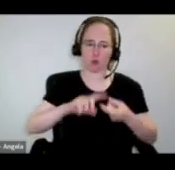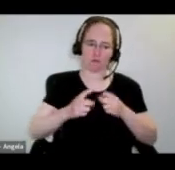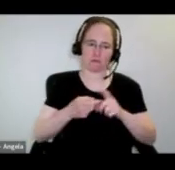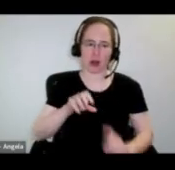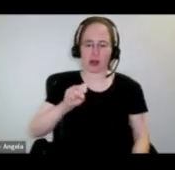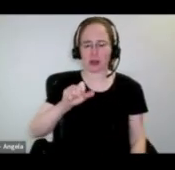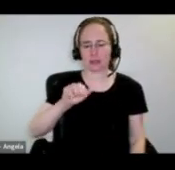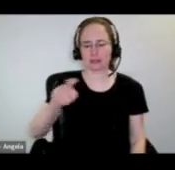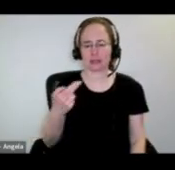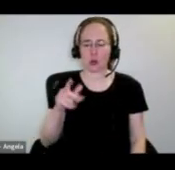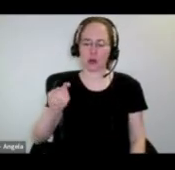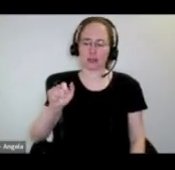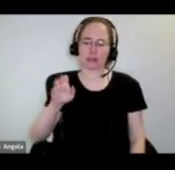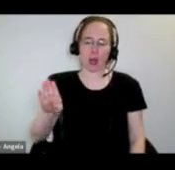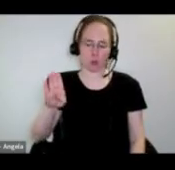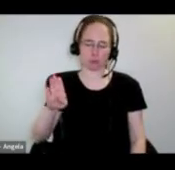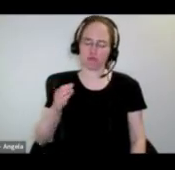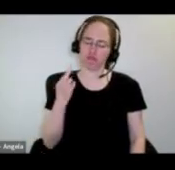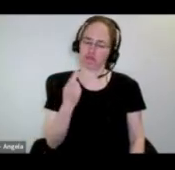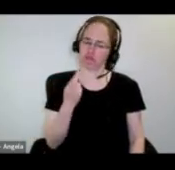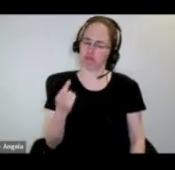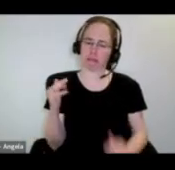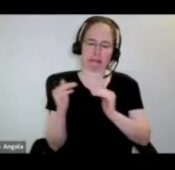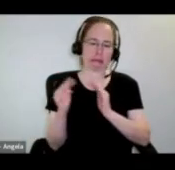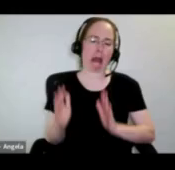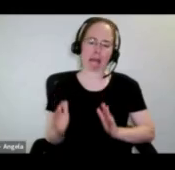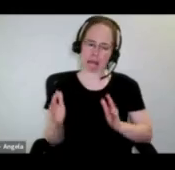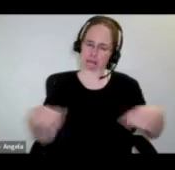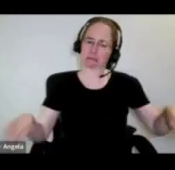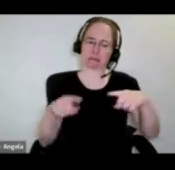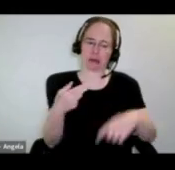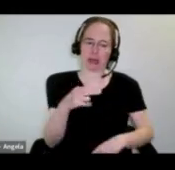Valerie Bradley: And it's my pleasure to introduce our old friend Sarah Taub.